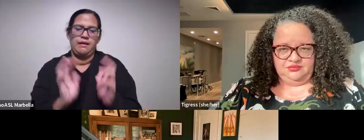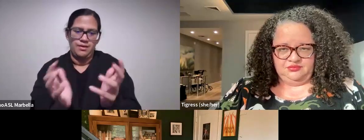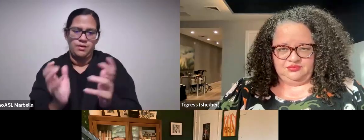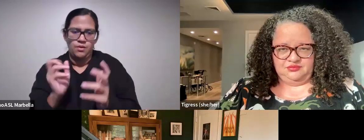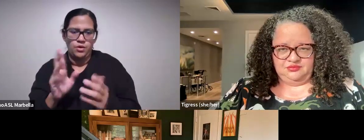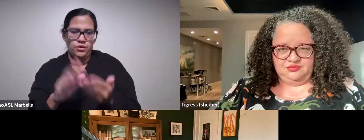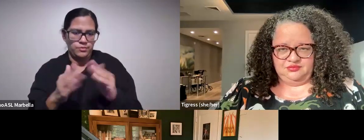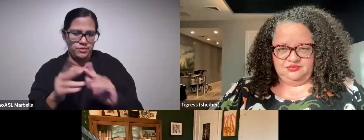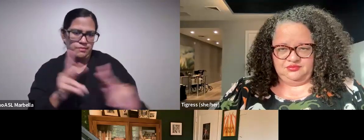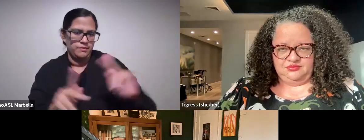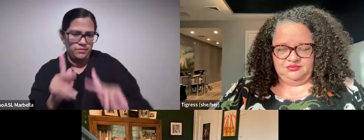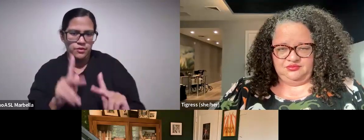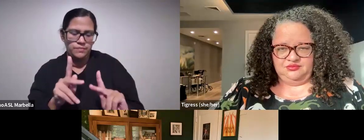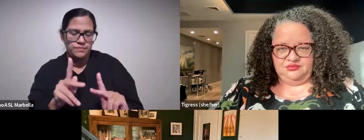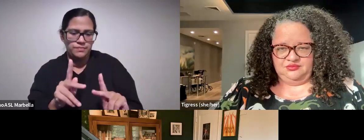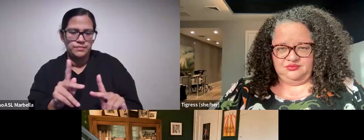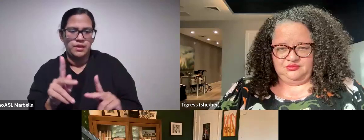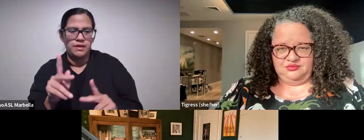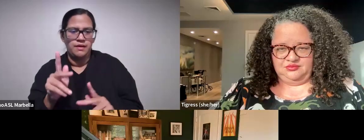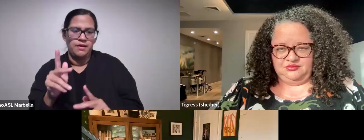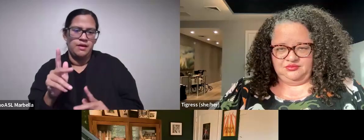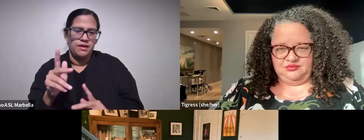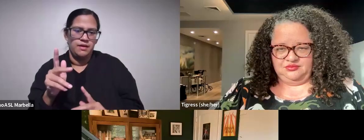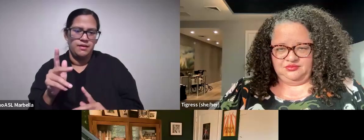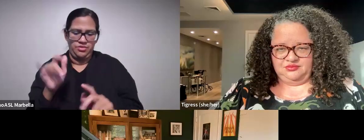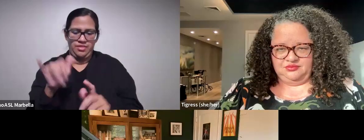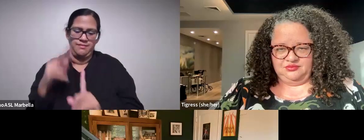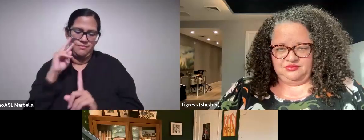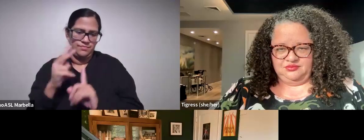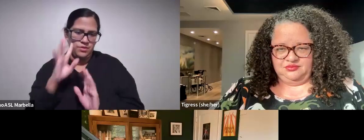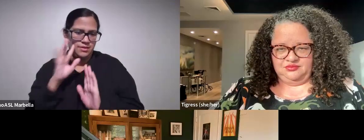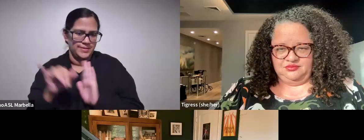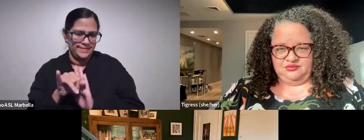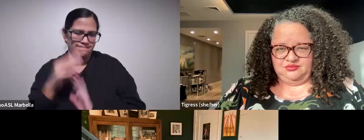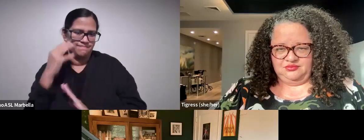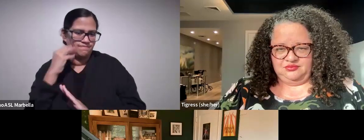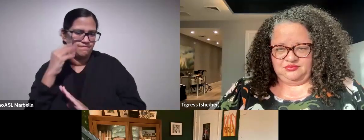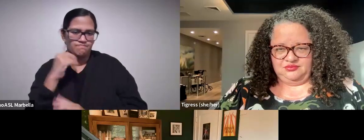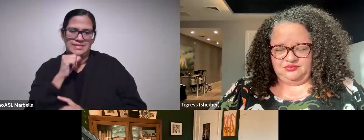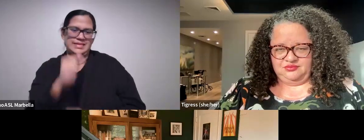of people, that sort of aspect of your identity or experience is not protected from